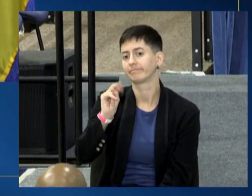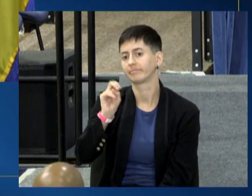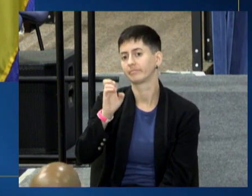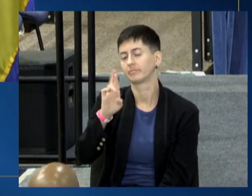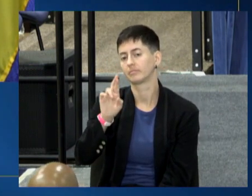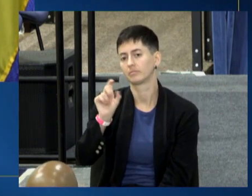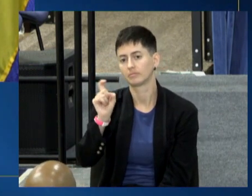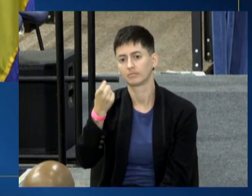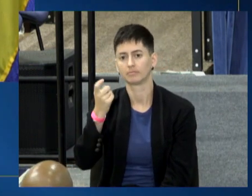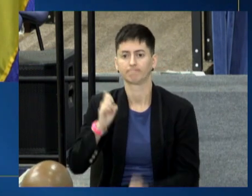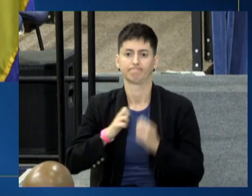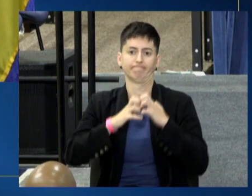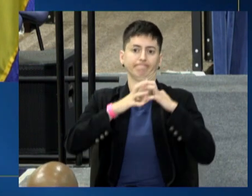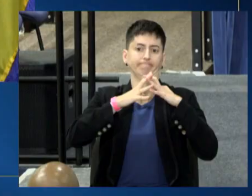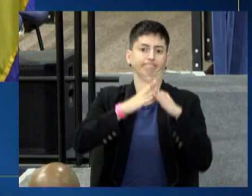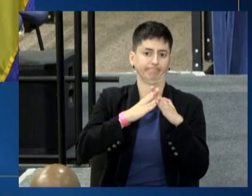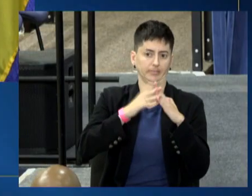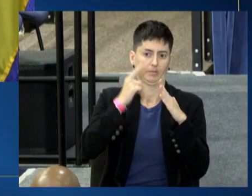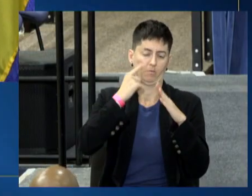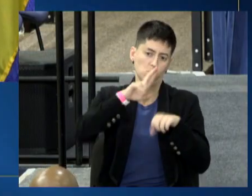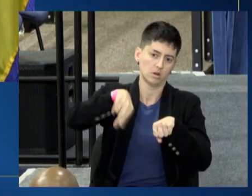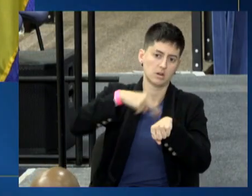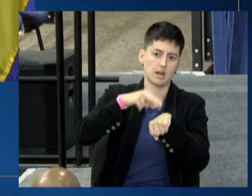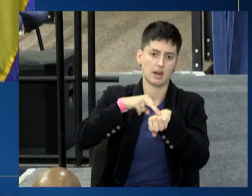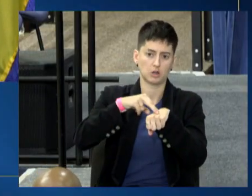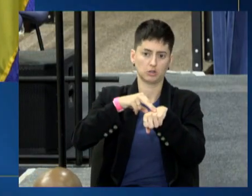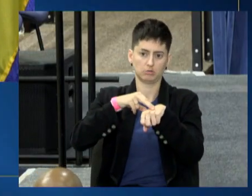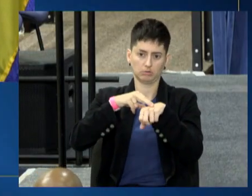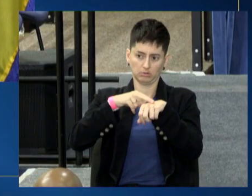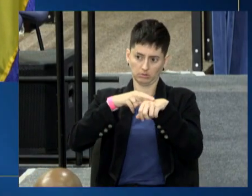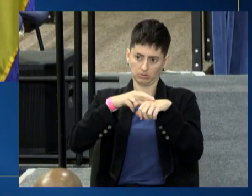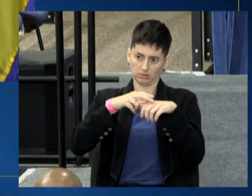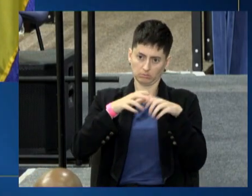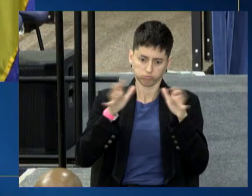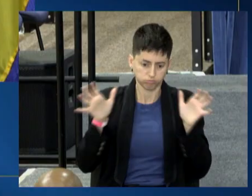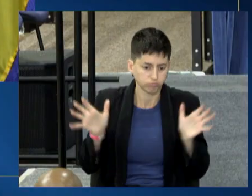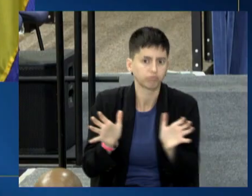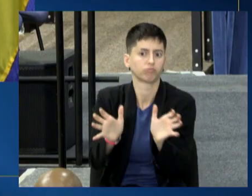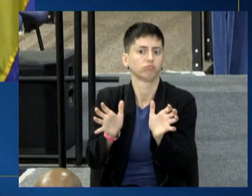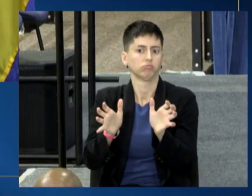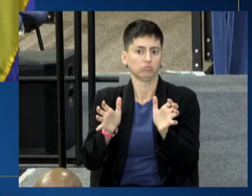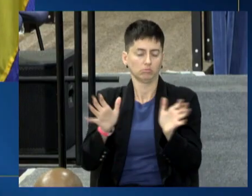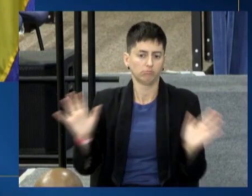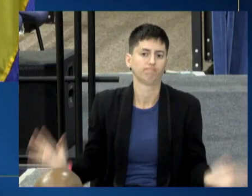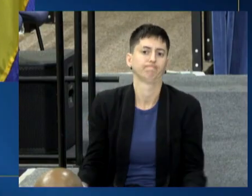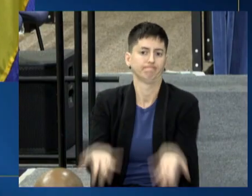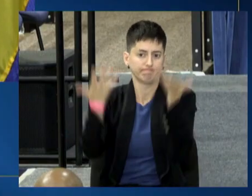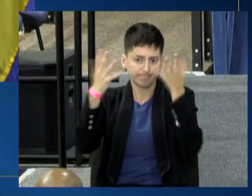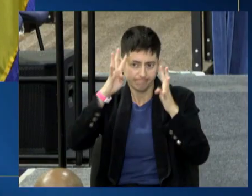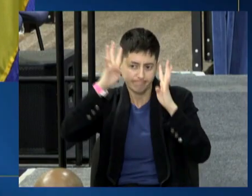accelerator to boost innovation and drive progress against cancer. Just as Moonshot has grown and